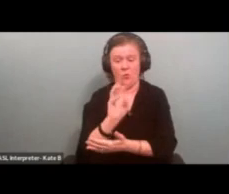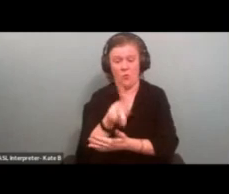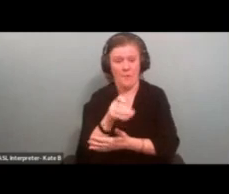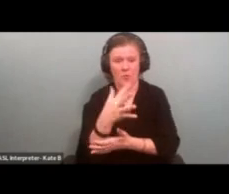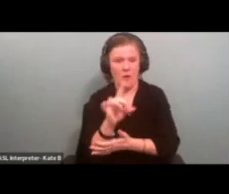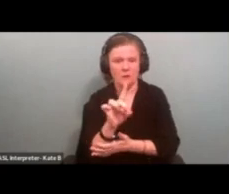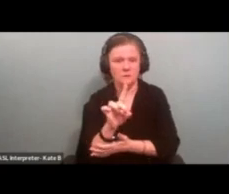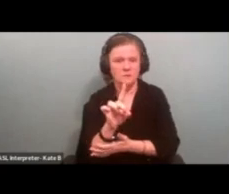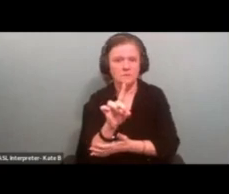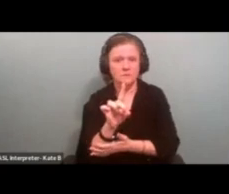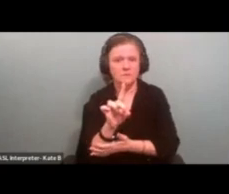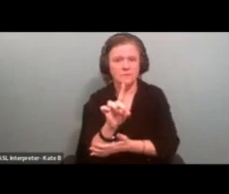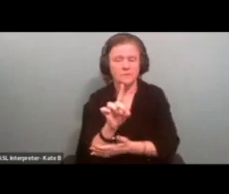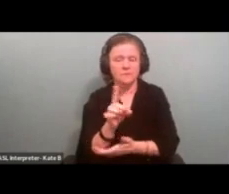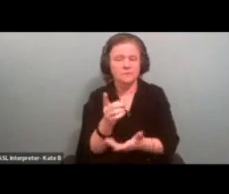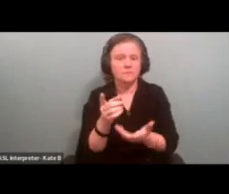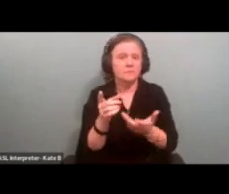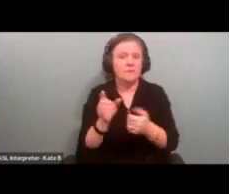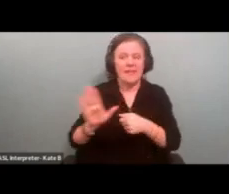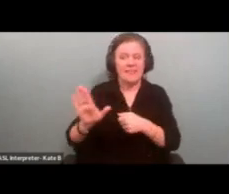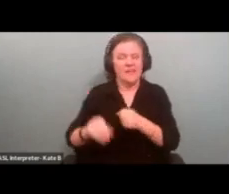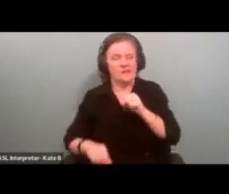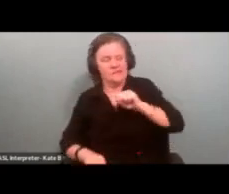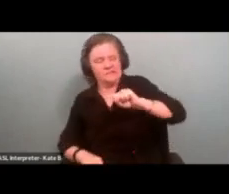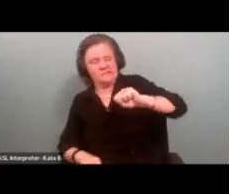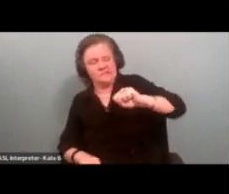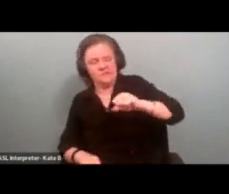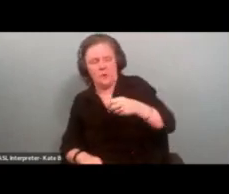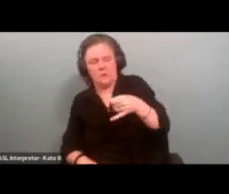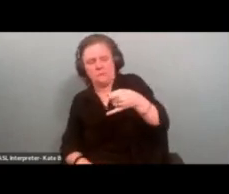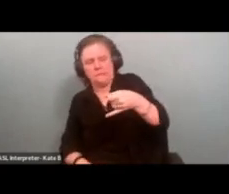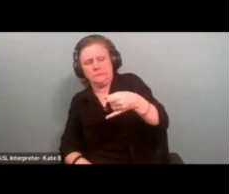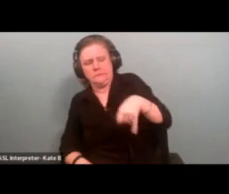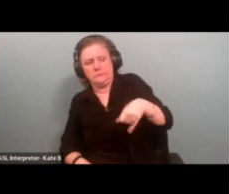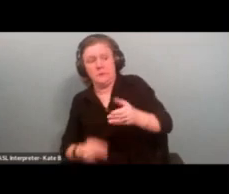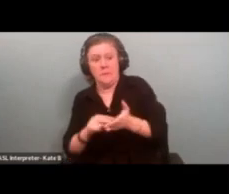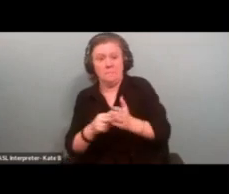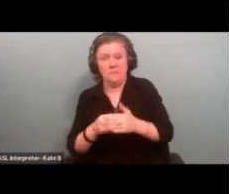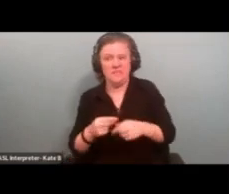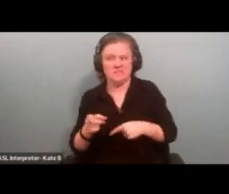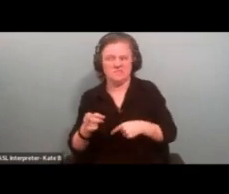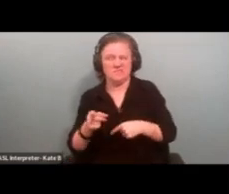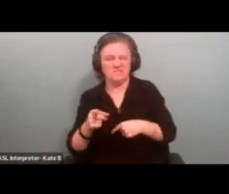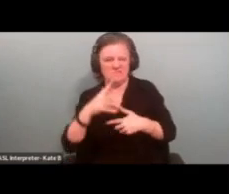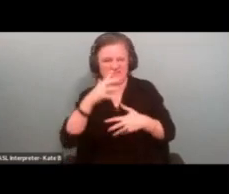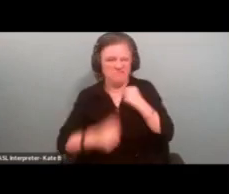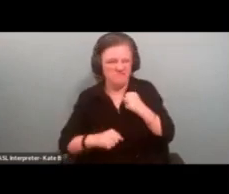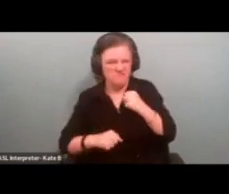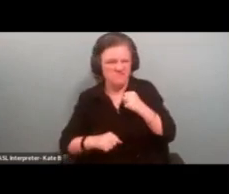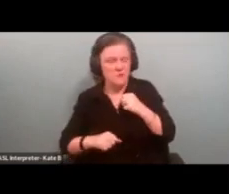confuse any caution or hesitancy with apathy or resistance. They're just, you know, they're